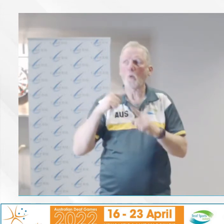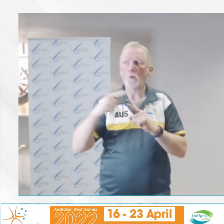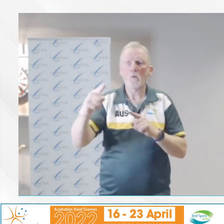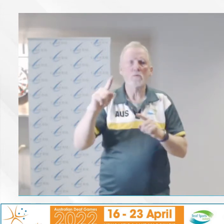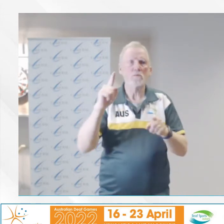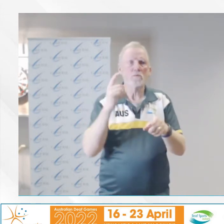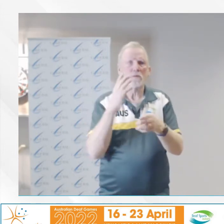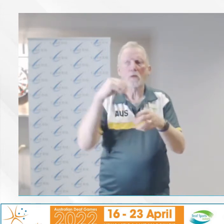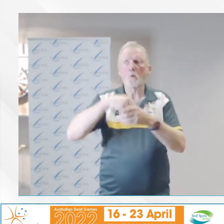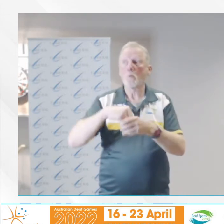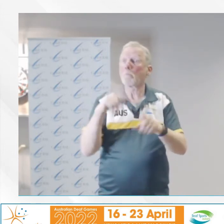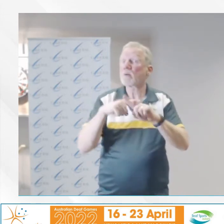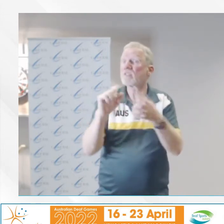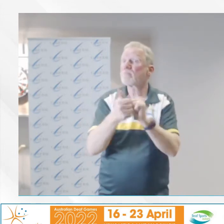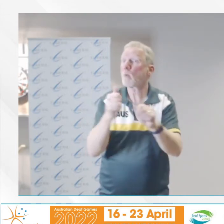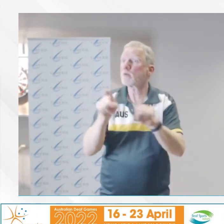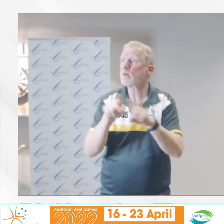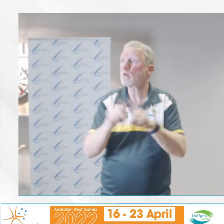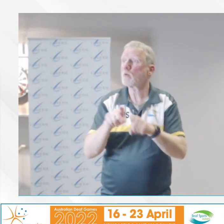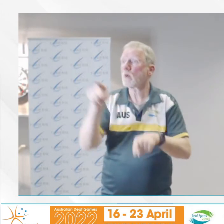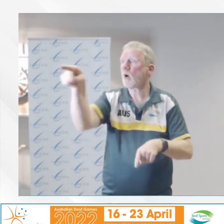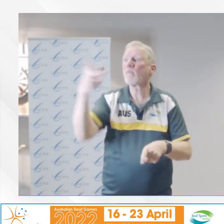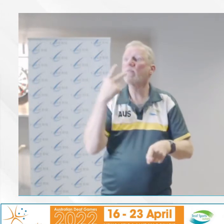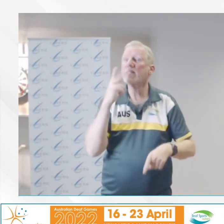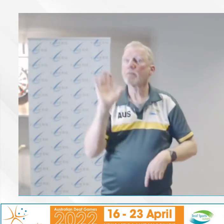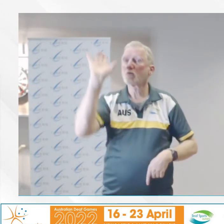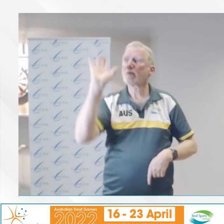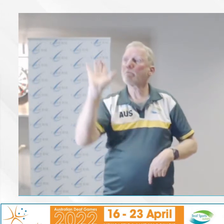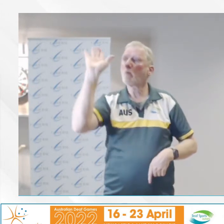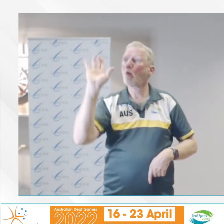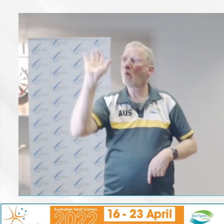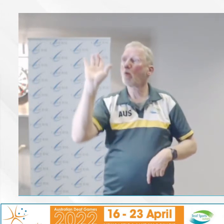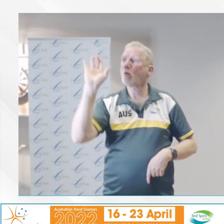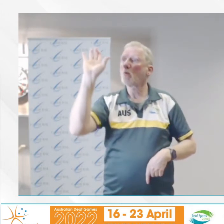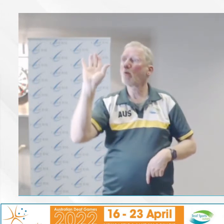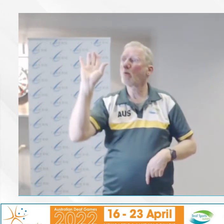to make sure that every person that comes along has all the access that they need so if we talk